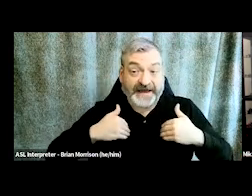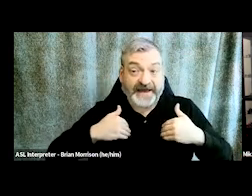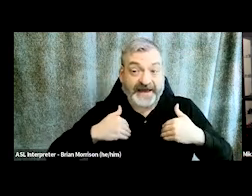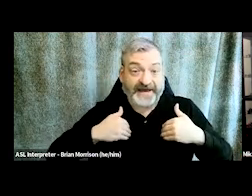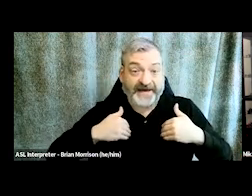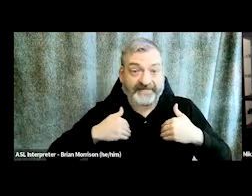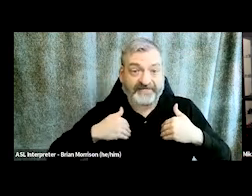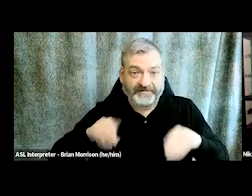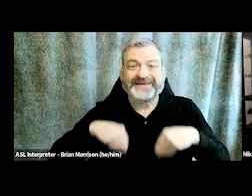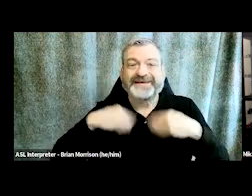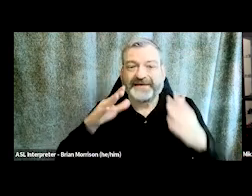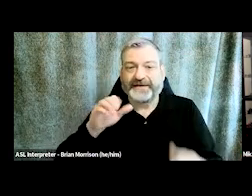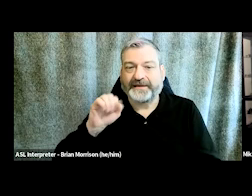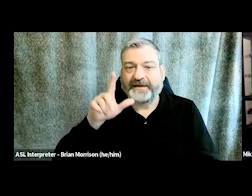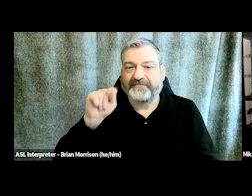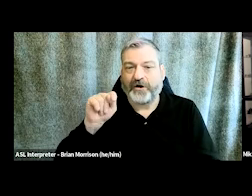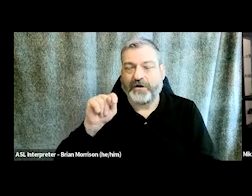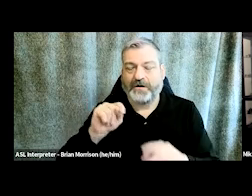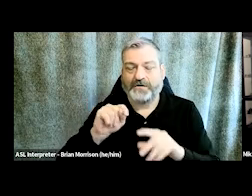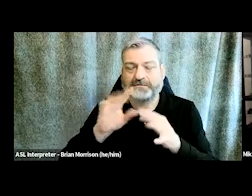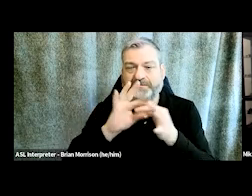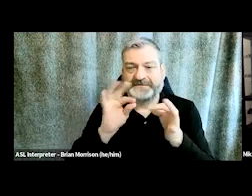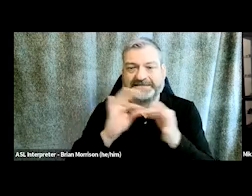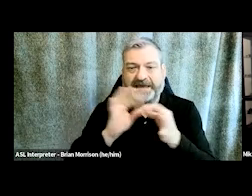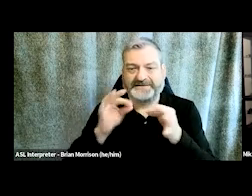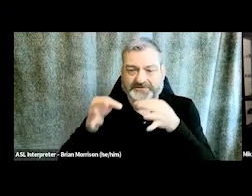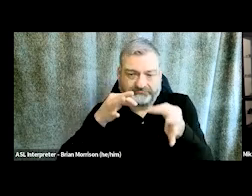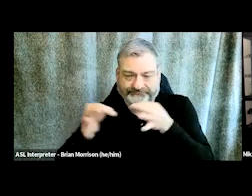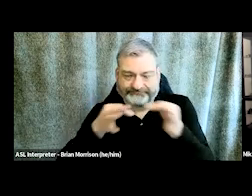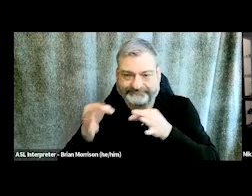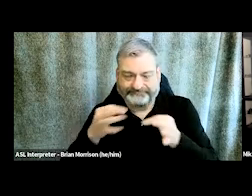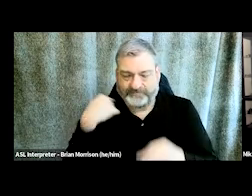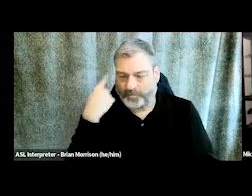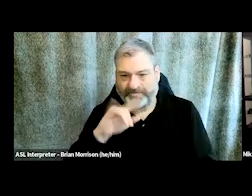alternative text and most programs Google is not as good